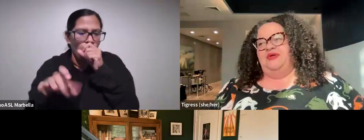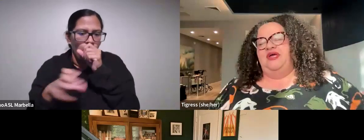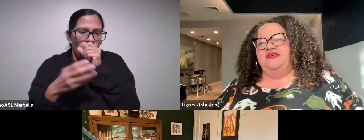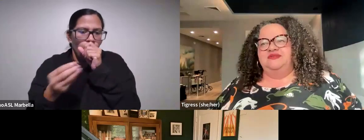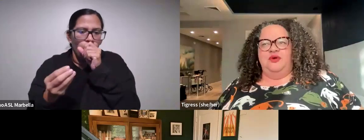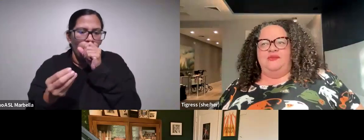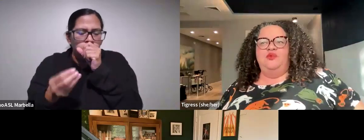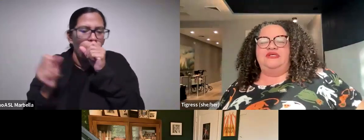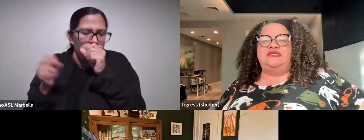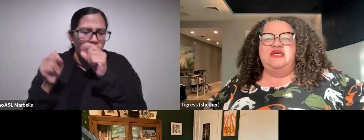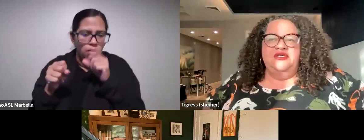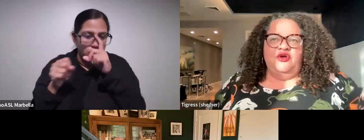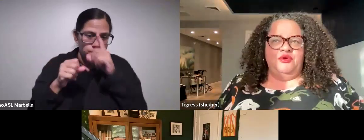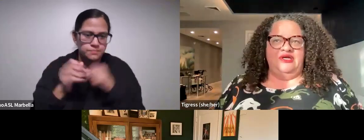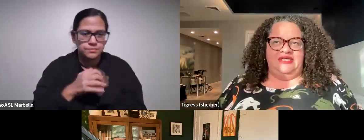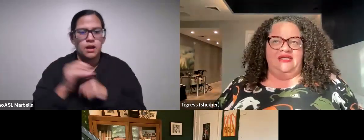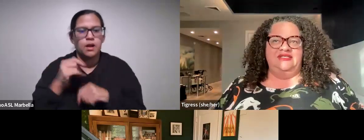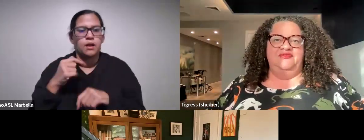Yeah, I mean we see in our work a tendency